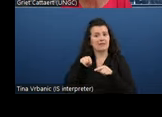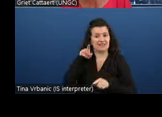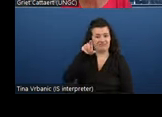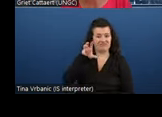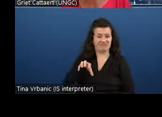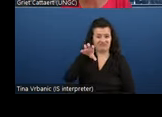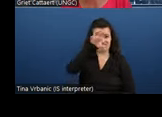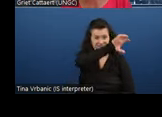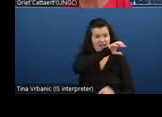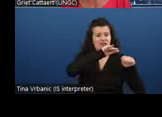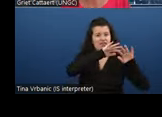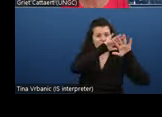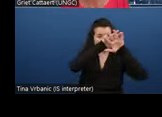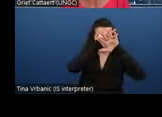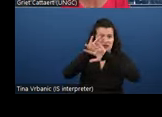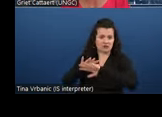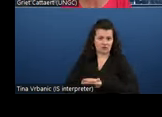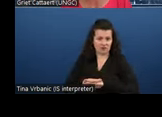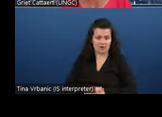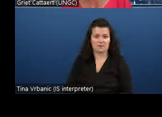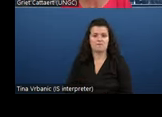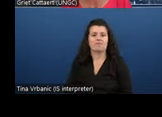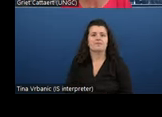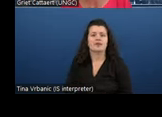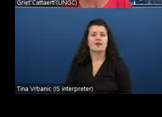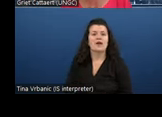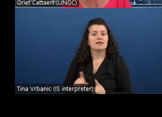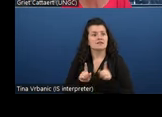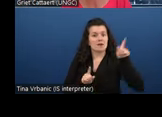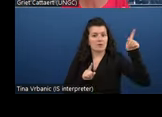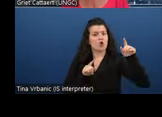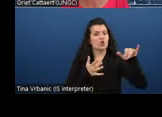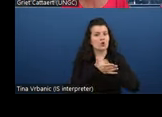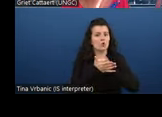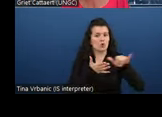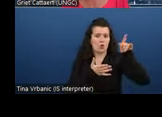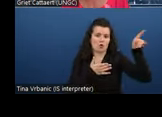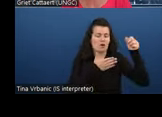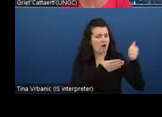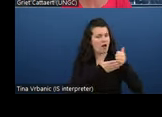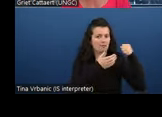support our local networks from the office in 15:52:45 New York. So we work very closely together between the global office and the